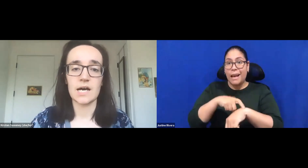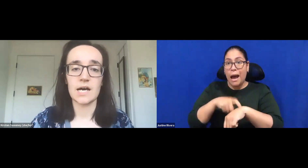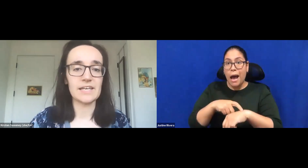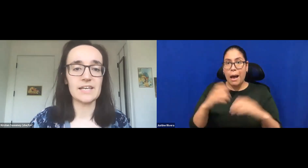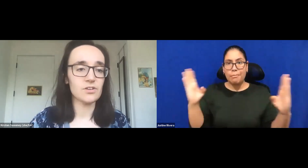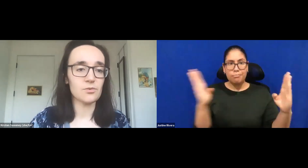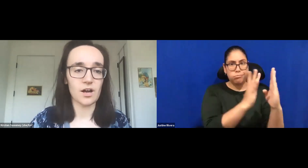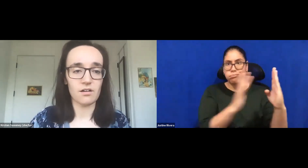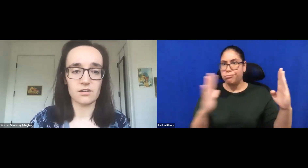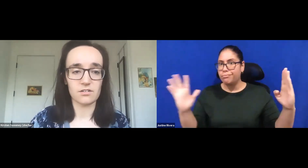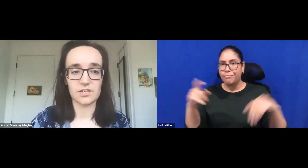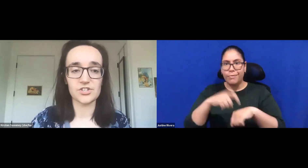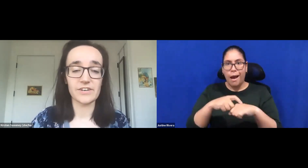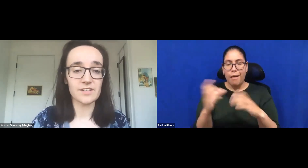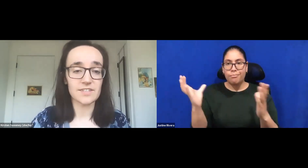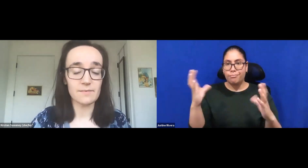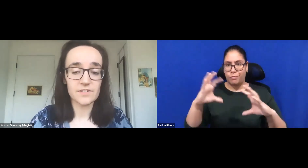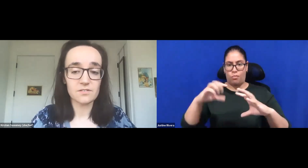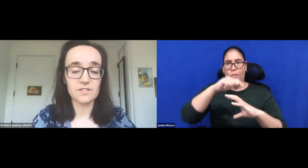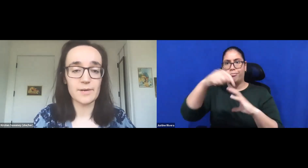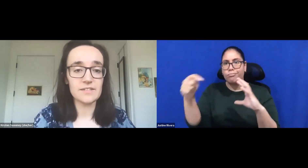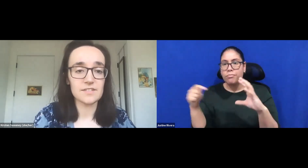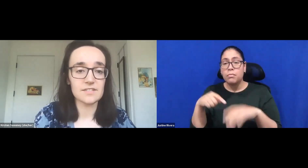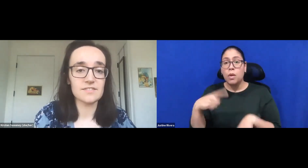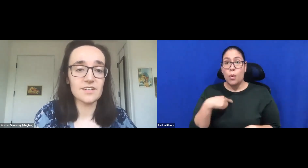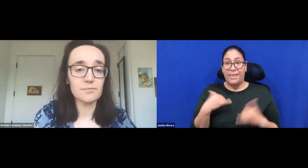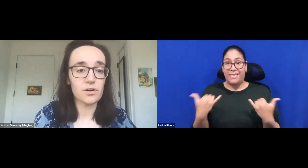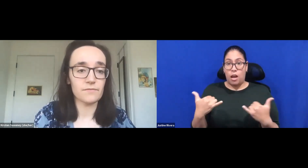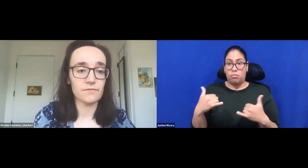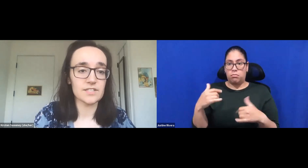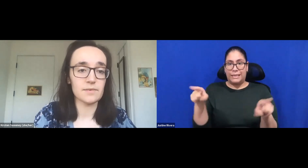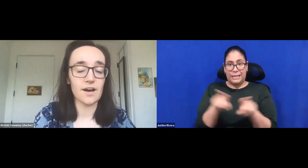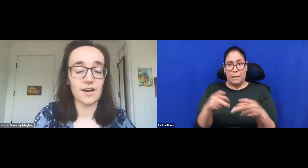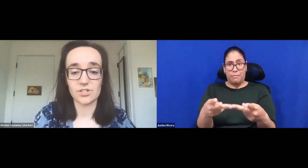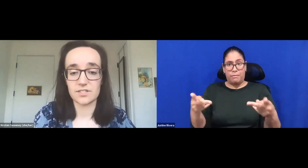and even though we're not all currently sharing the same physical space, it's still important for us to be conscious